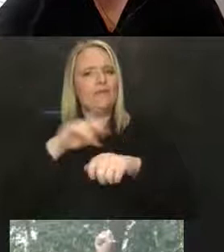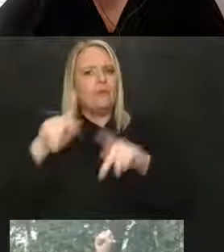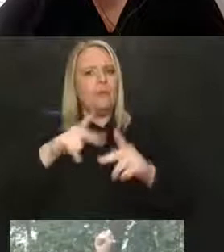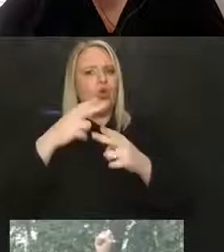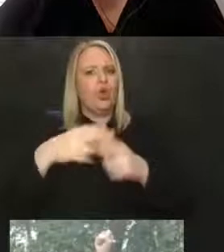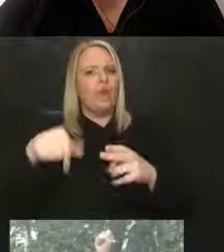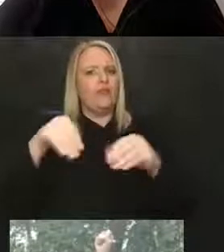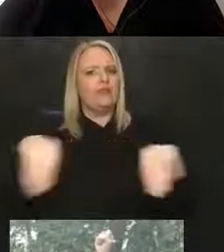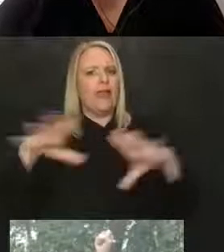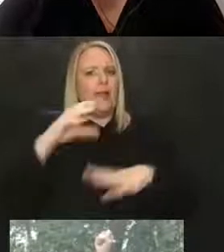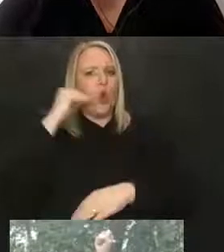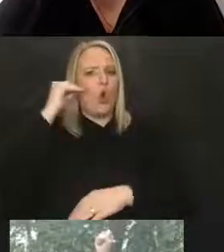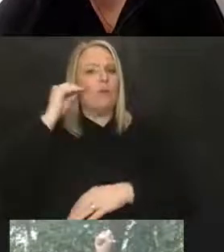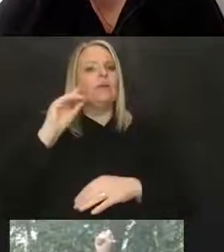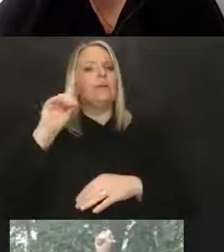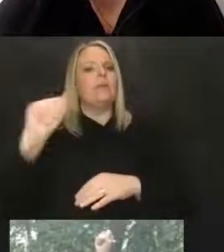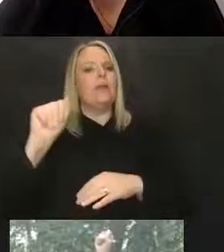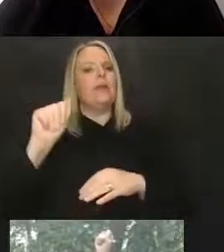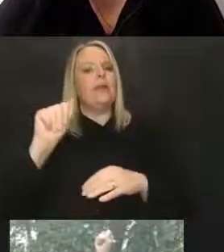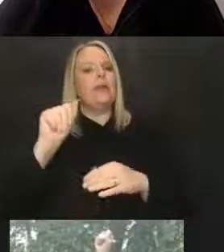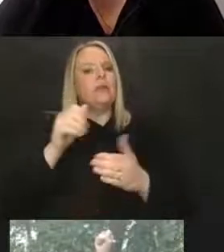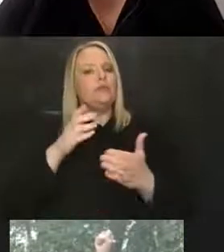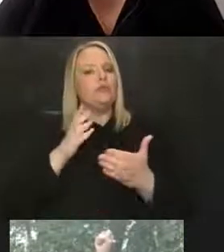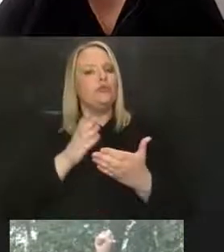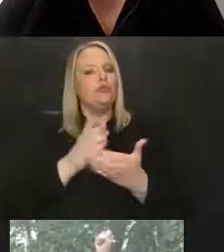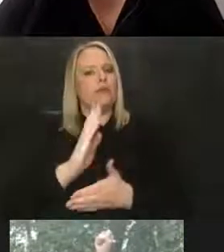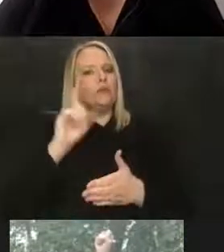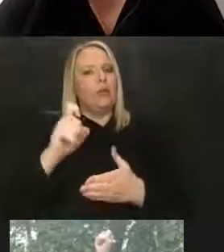Disability justice must include dismantling settler colonialism,